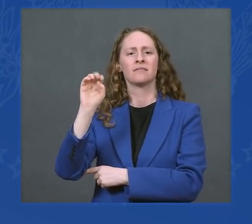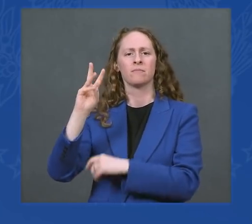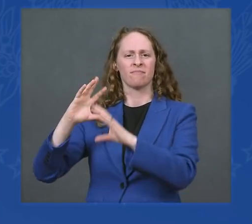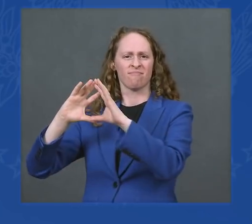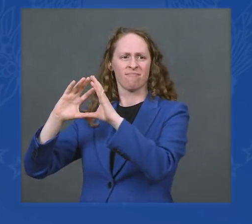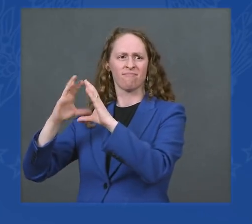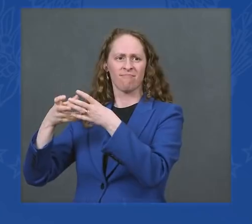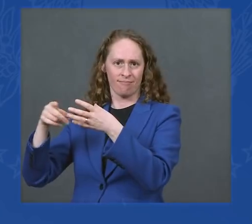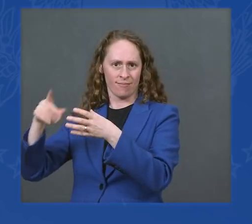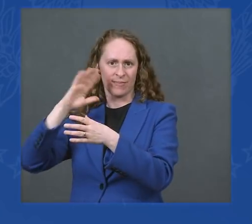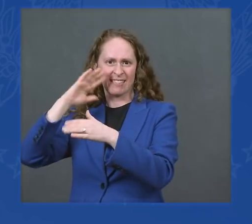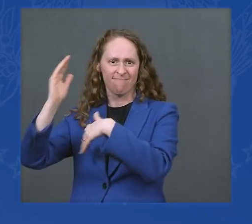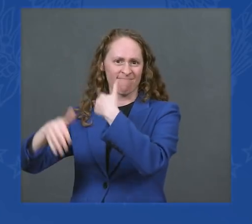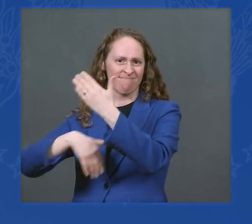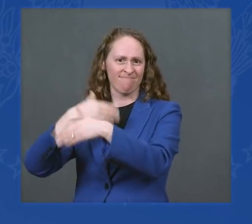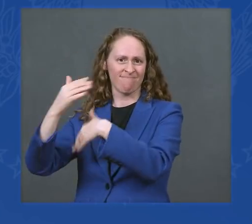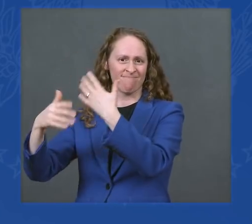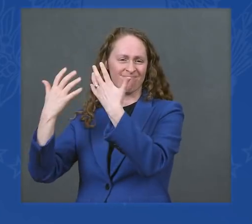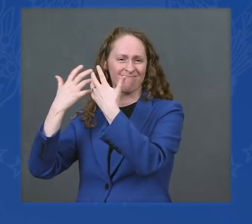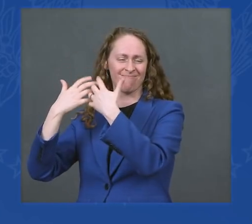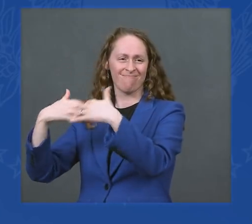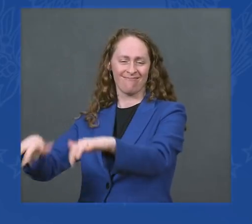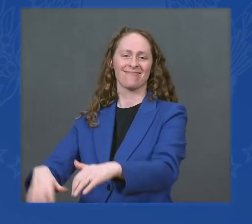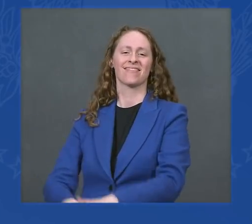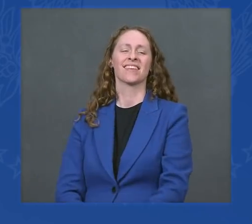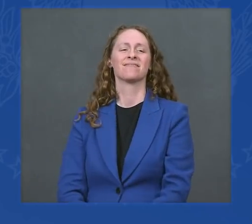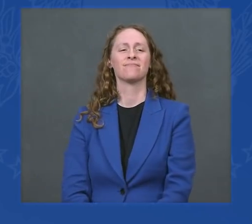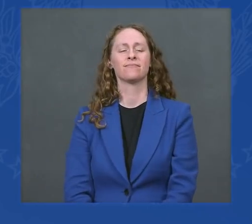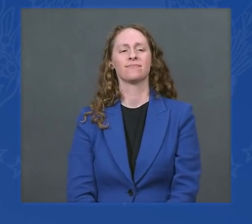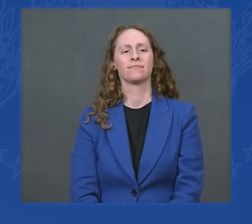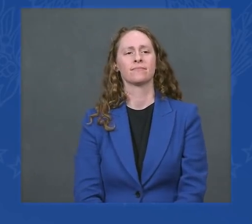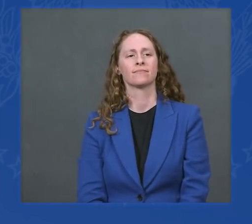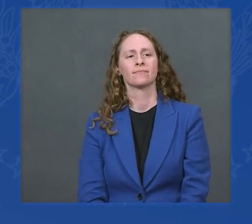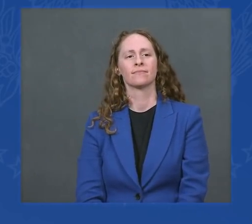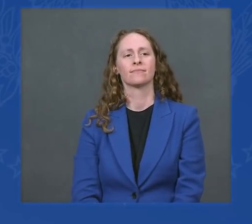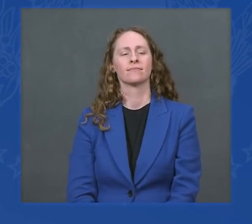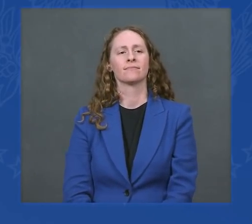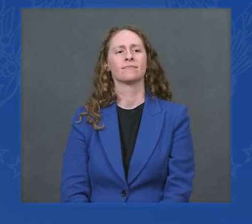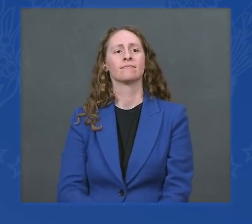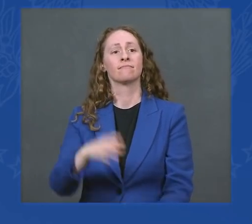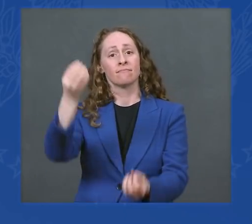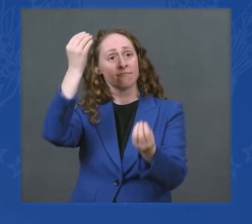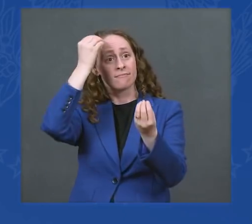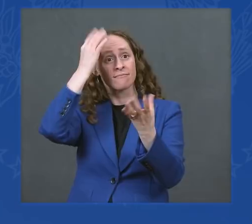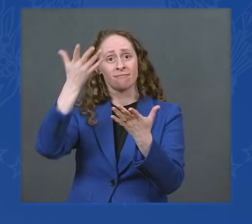whether you're in a rural urban community. So today we are kicking off by allowing me